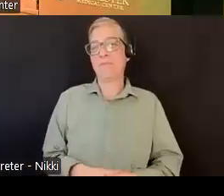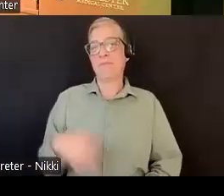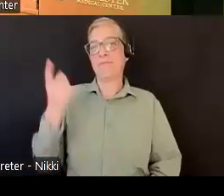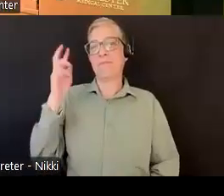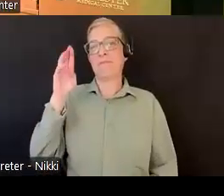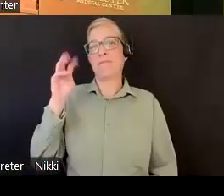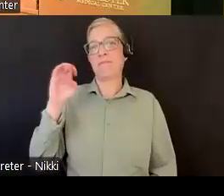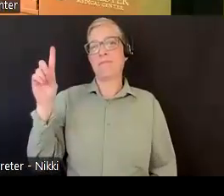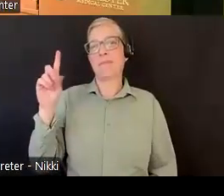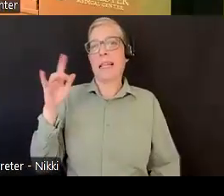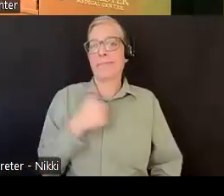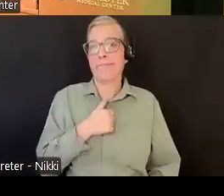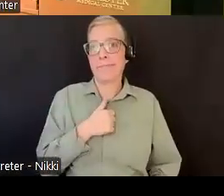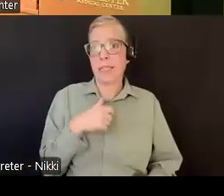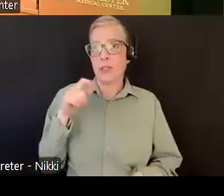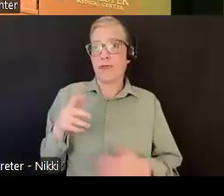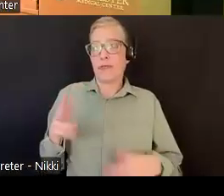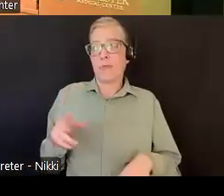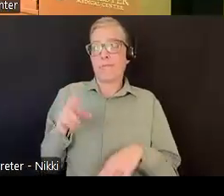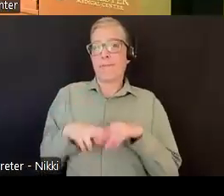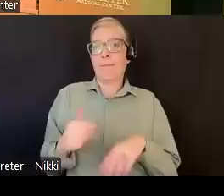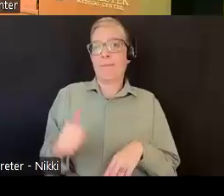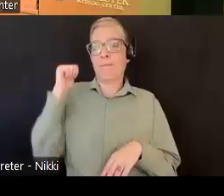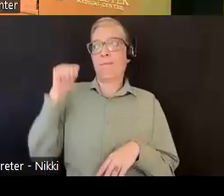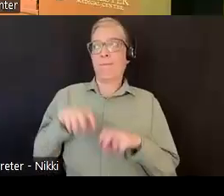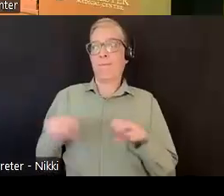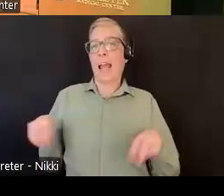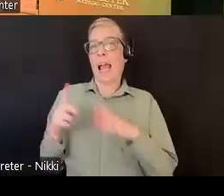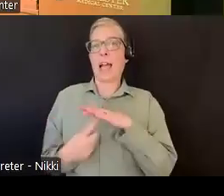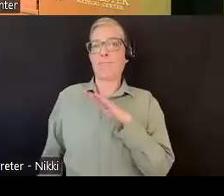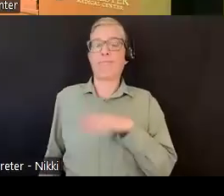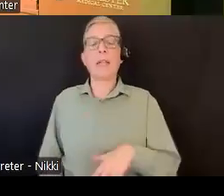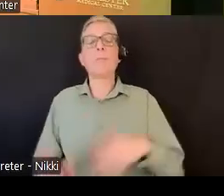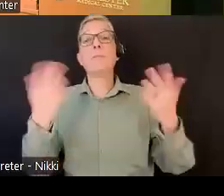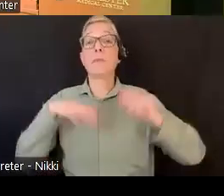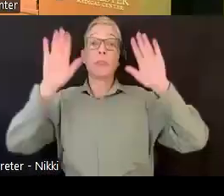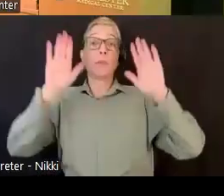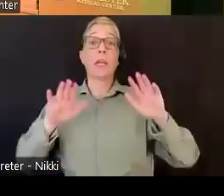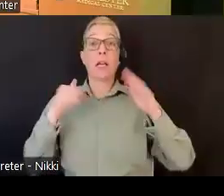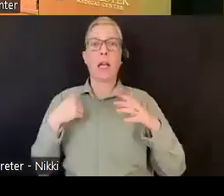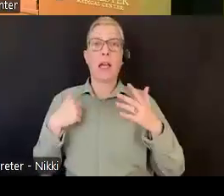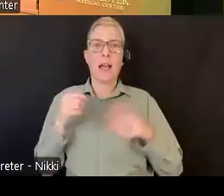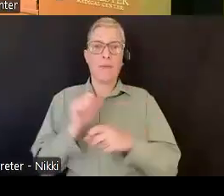back row and just disappeared. Um this is amazing. I'm um I've been here a year, so I love this sort